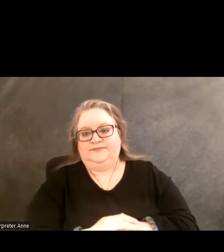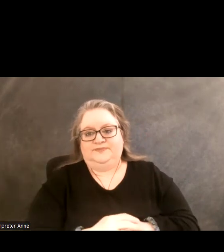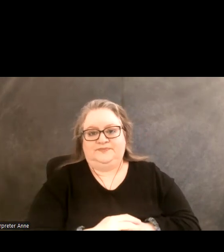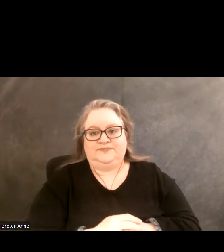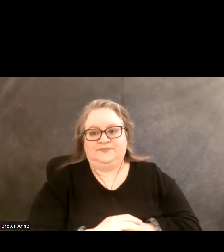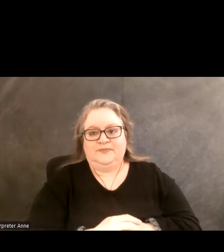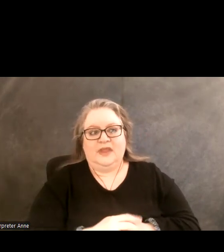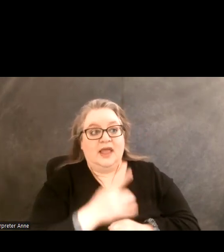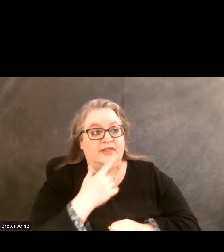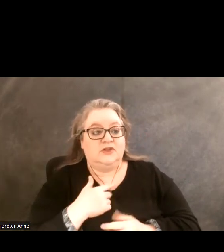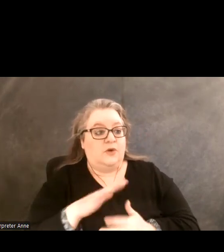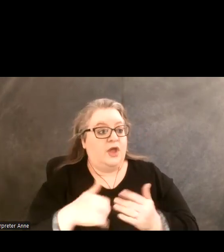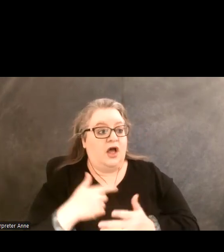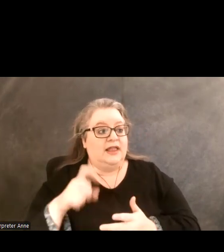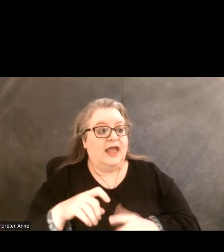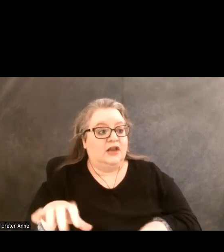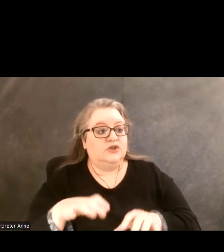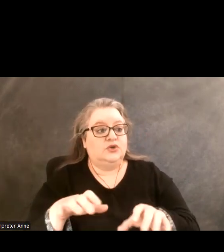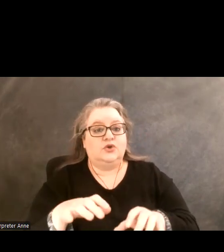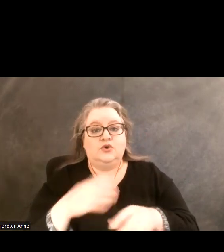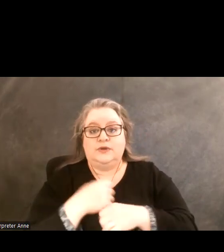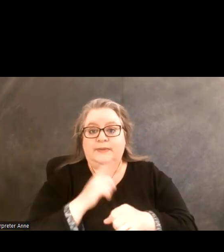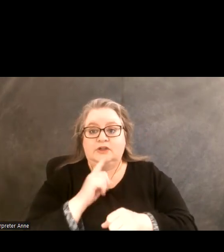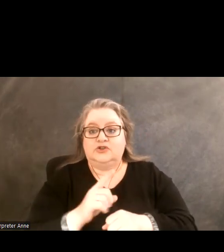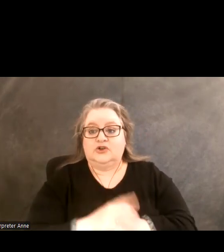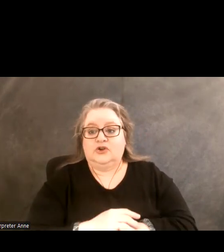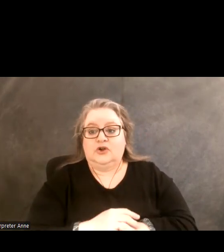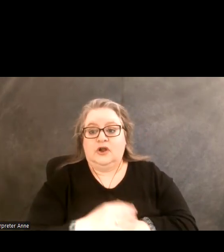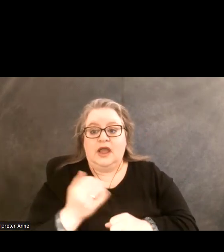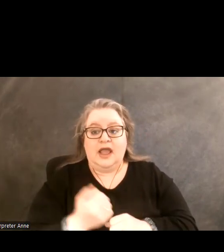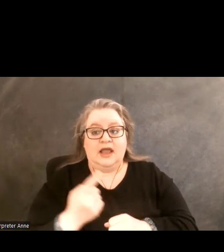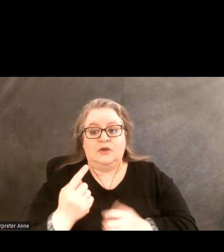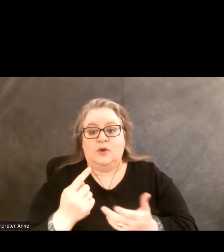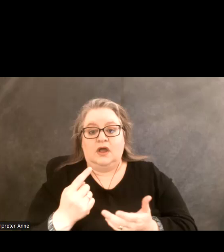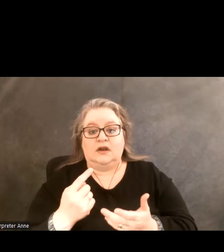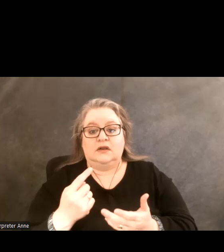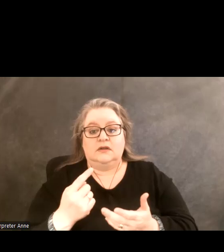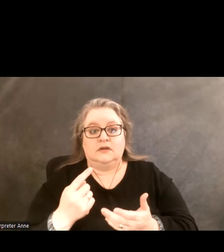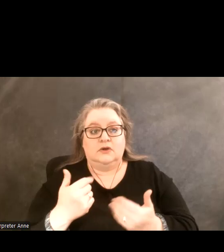told me all I had to do was make sure anyone who had disabilities